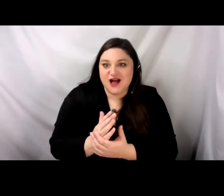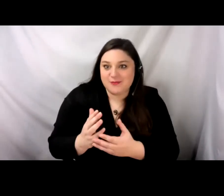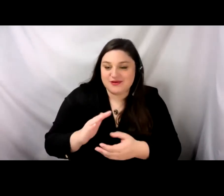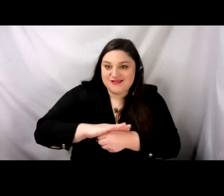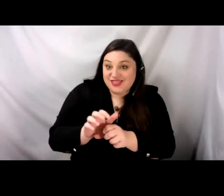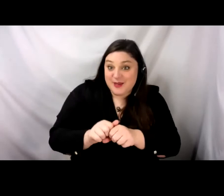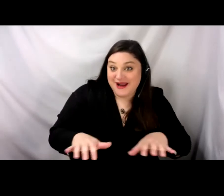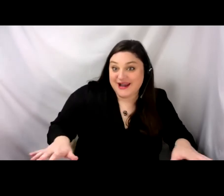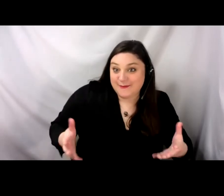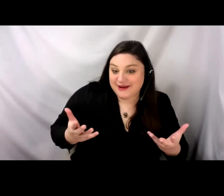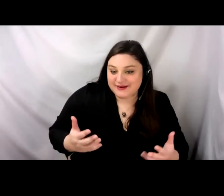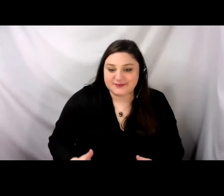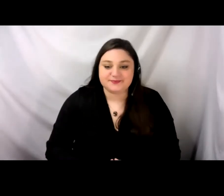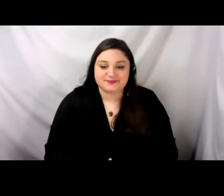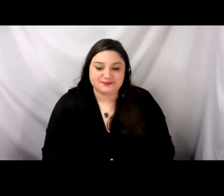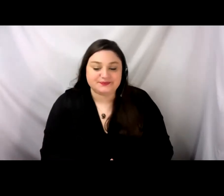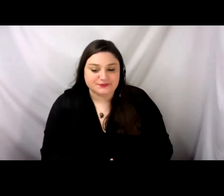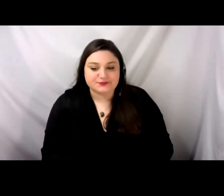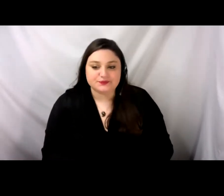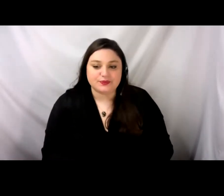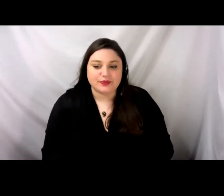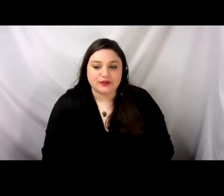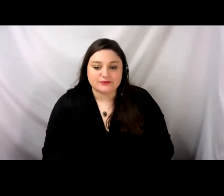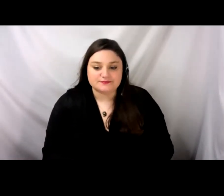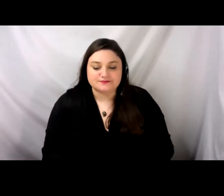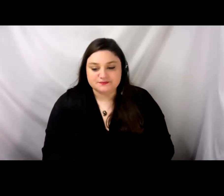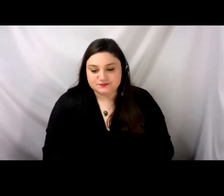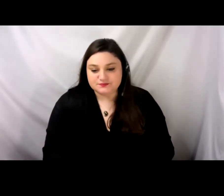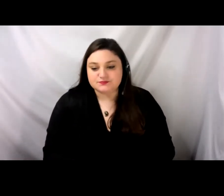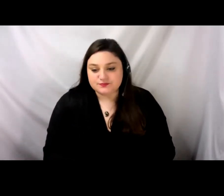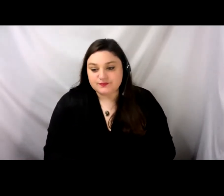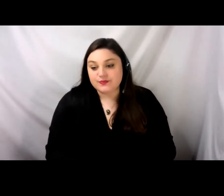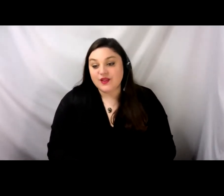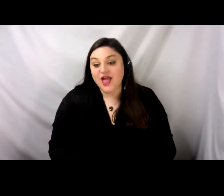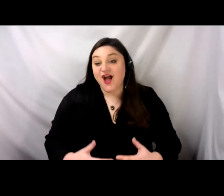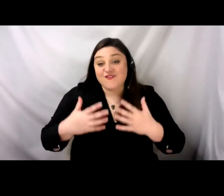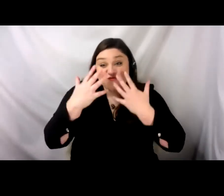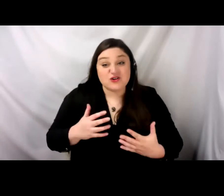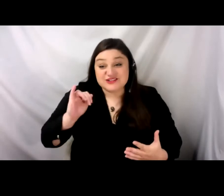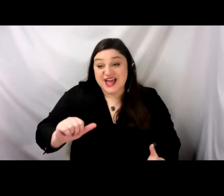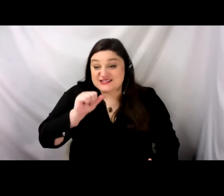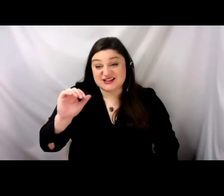there are aspects of city life , if you will, that are essential.